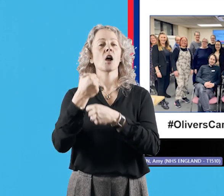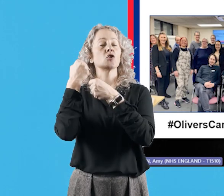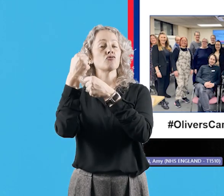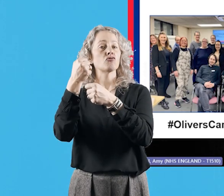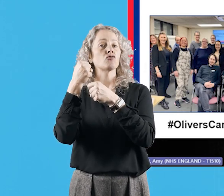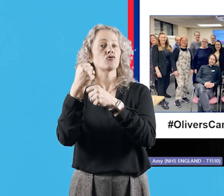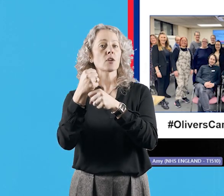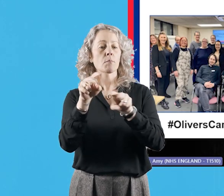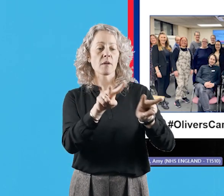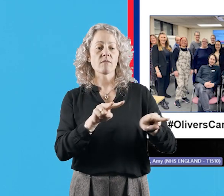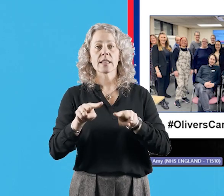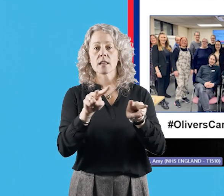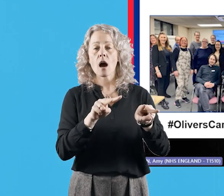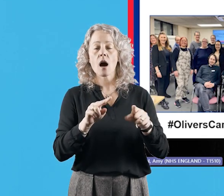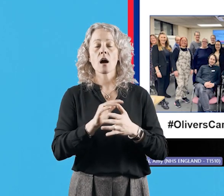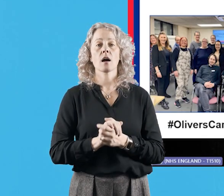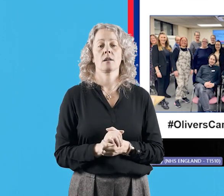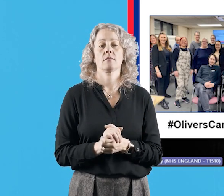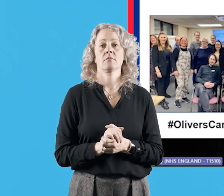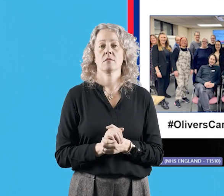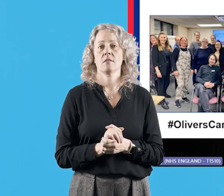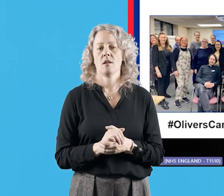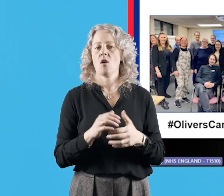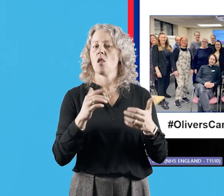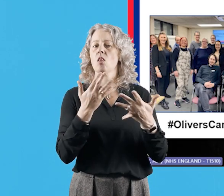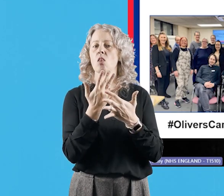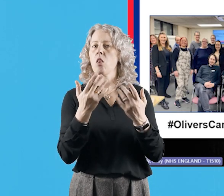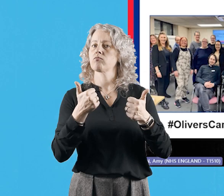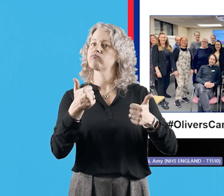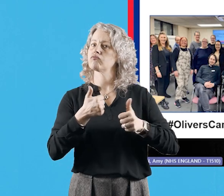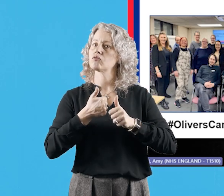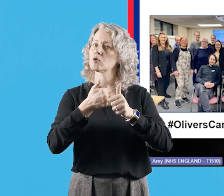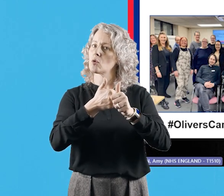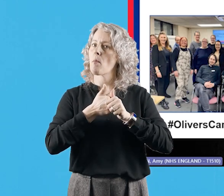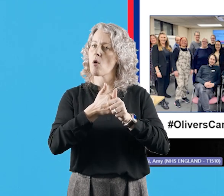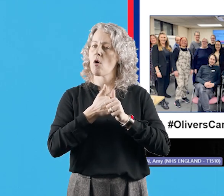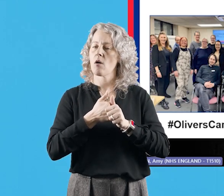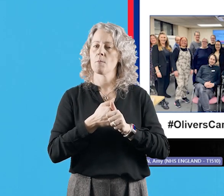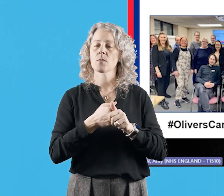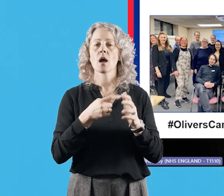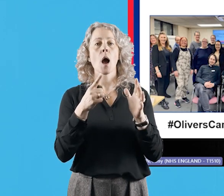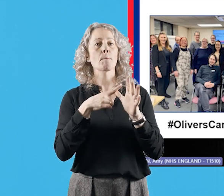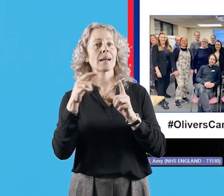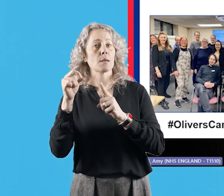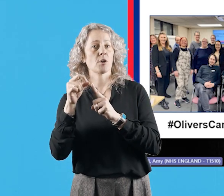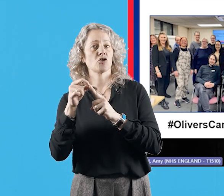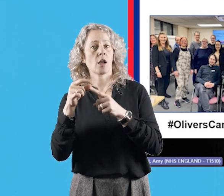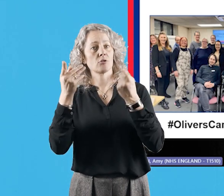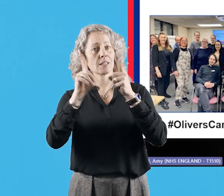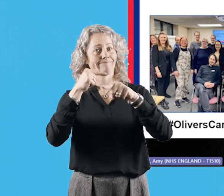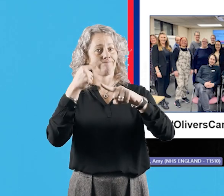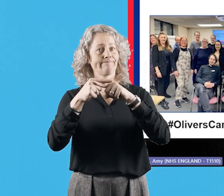A champion videos have a look at social media. You know we've had some great support and not least Amanda Pritchard, chief